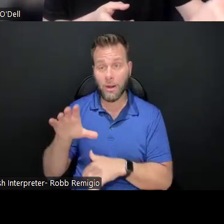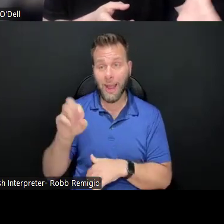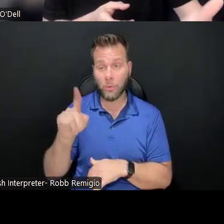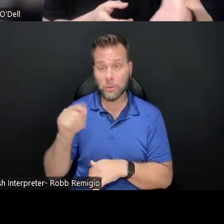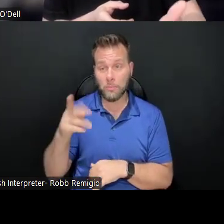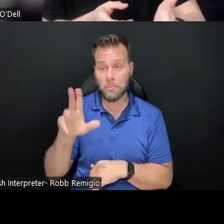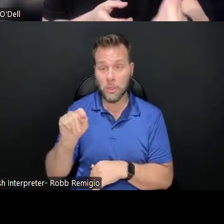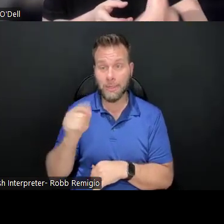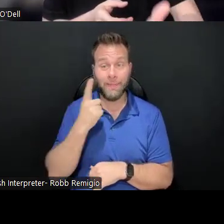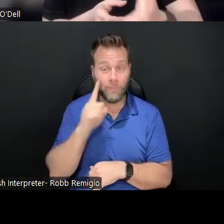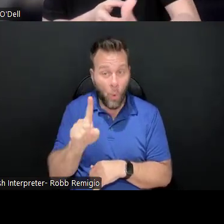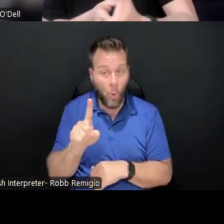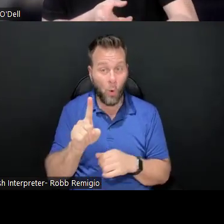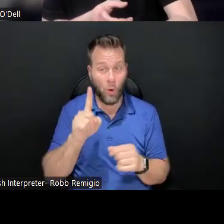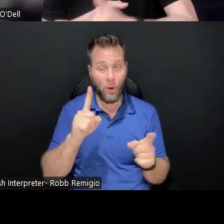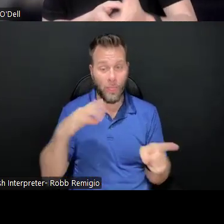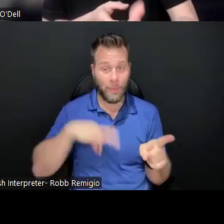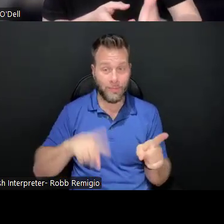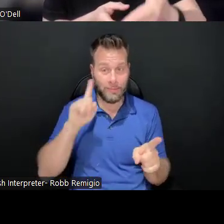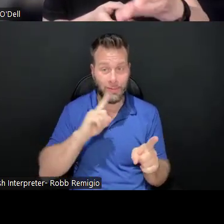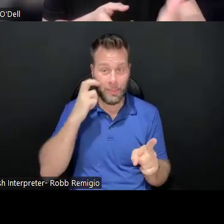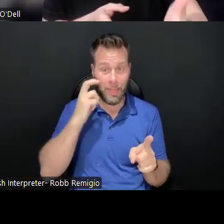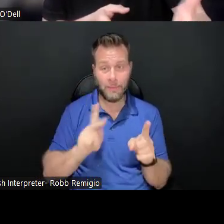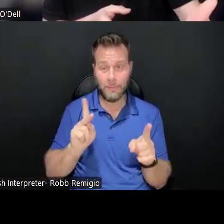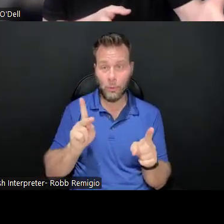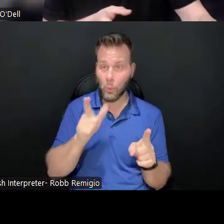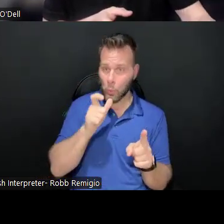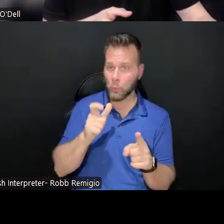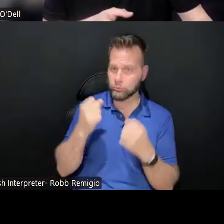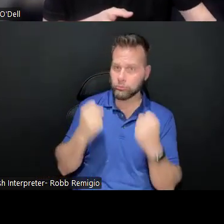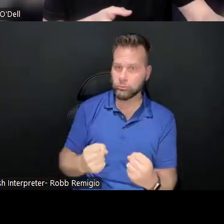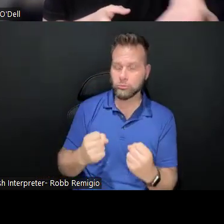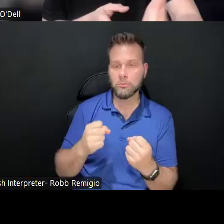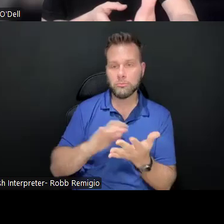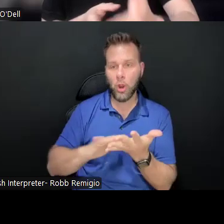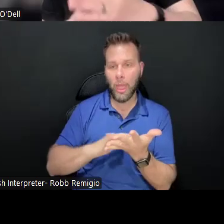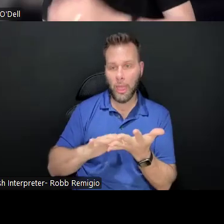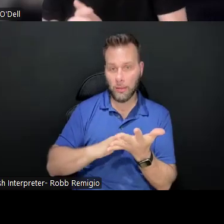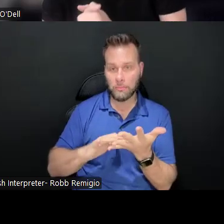output, with CART caption output for the benefit of Deaf-Blind individuals who predominately